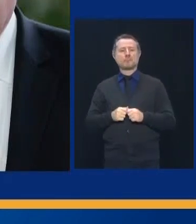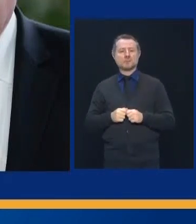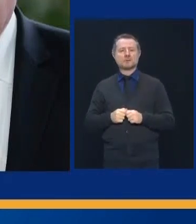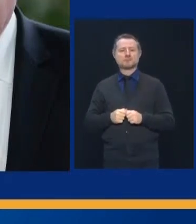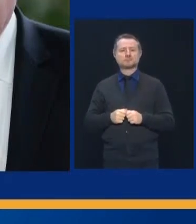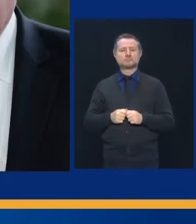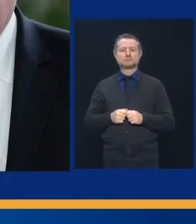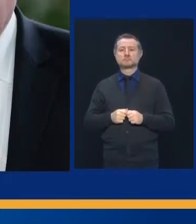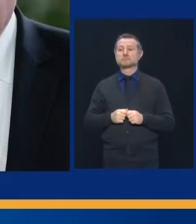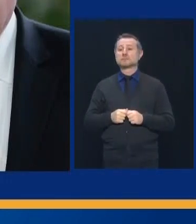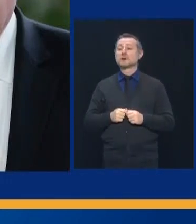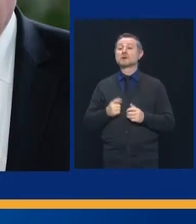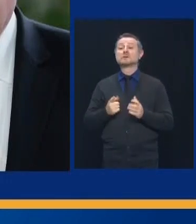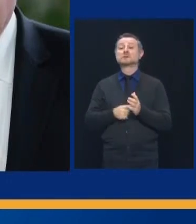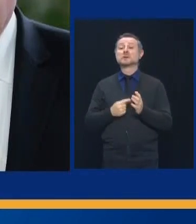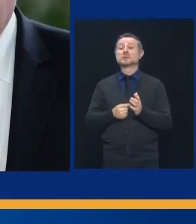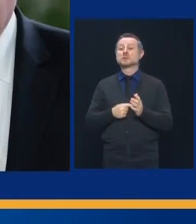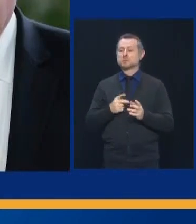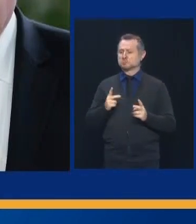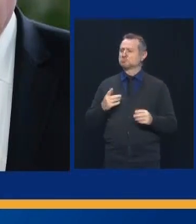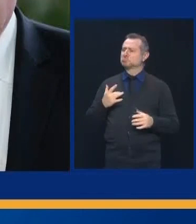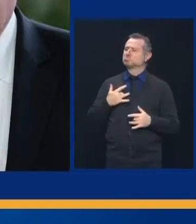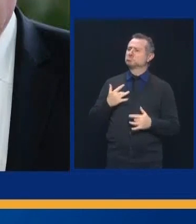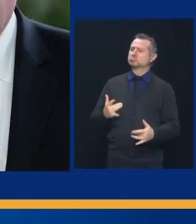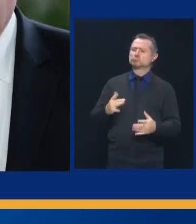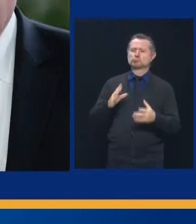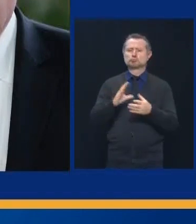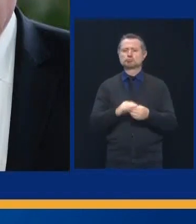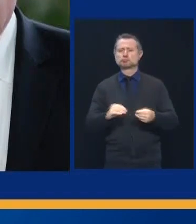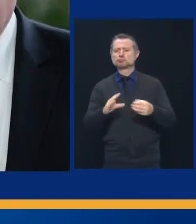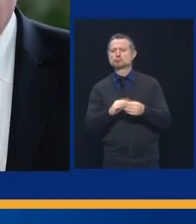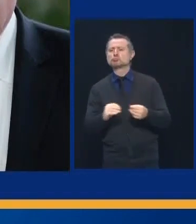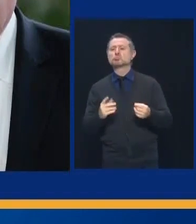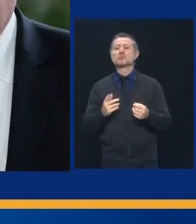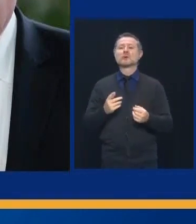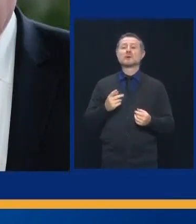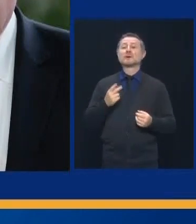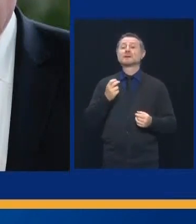I COULDN'T UNDERSTAND IT UNTIL I HEARD THE CHIEF OF STAFF ON TELEVISION THIS WEEKEND ANDçVçs SOMETIMES PEOPLE ACTUALLY WILL